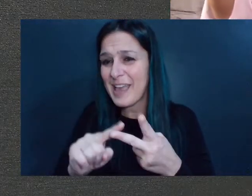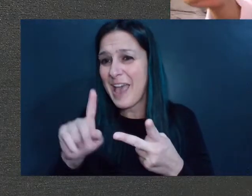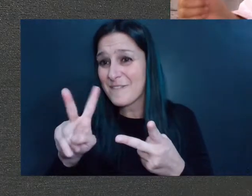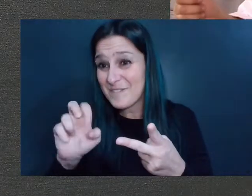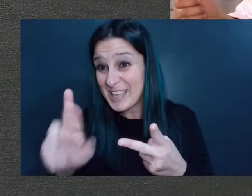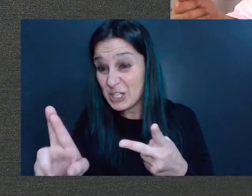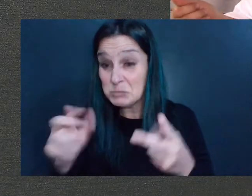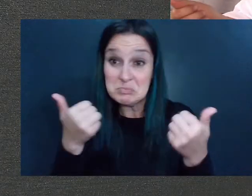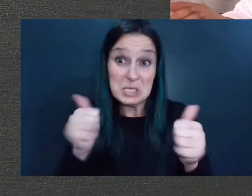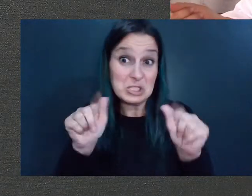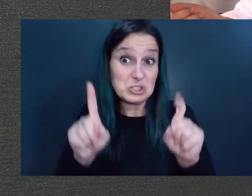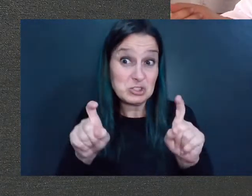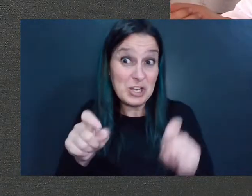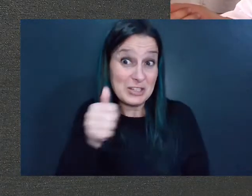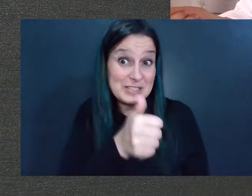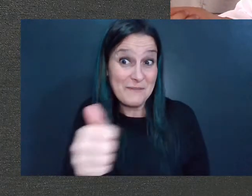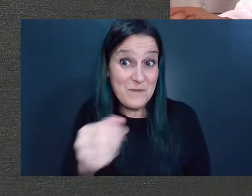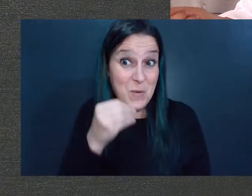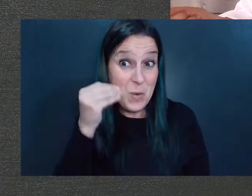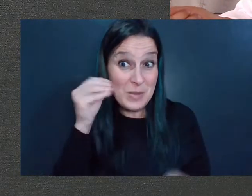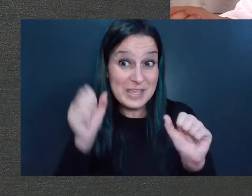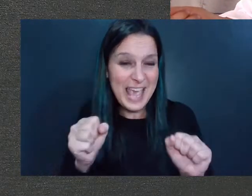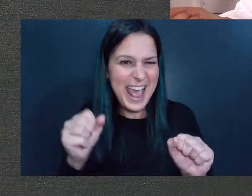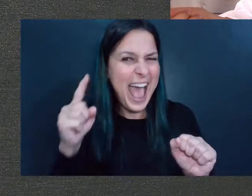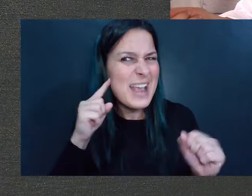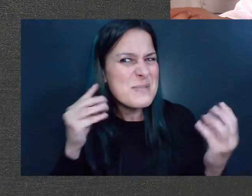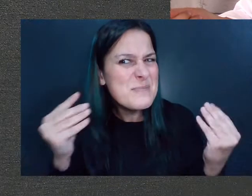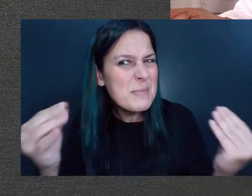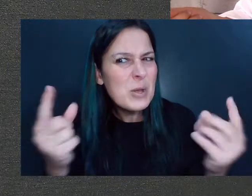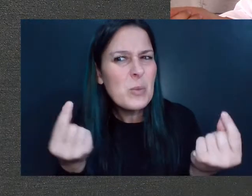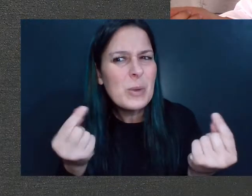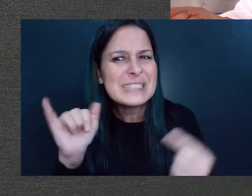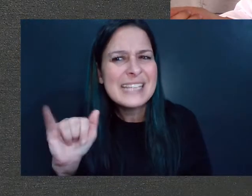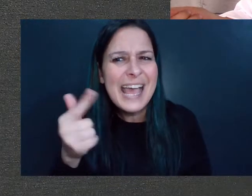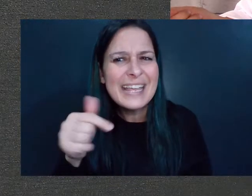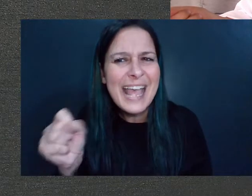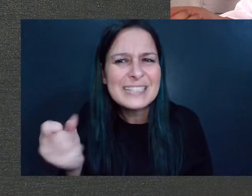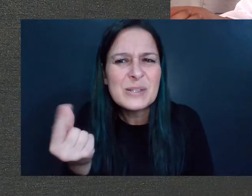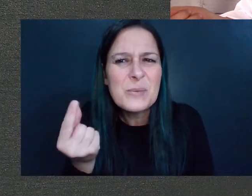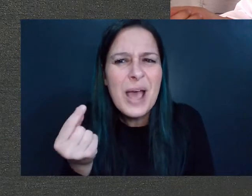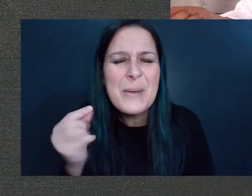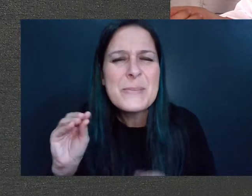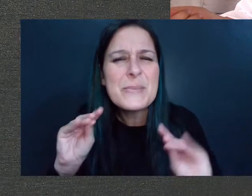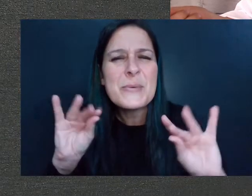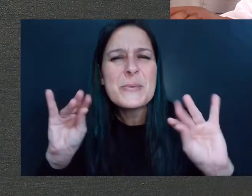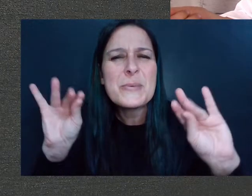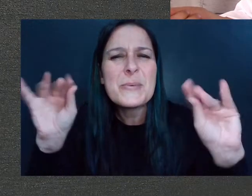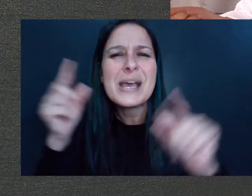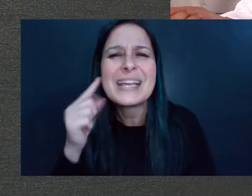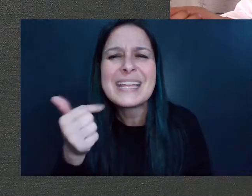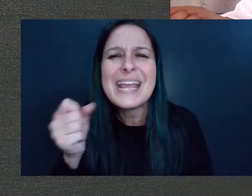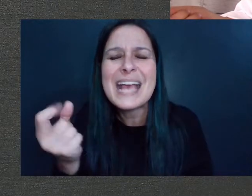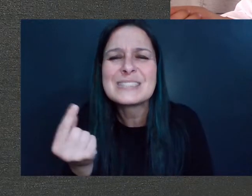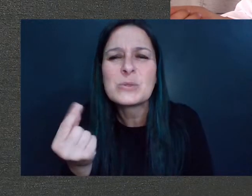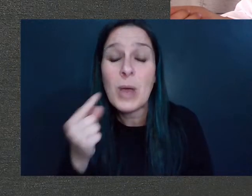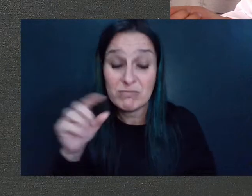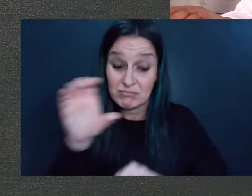I can still hear the bubbling. Do you know what the gas is? There's gas being released from the chemical reaction